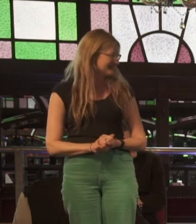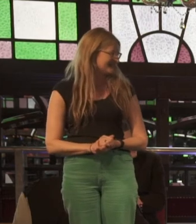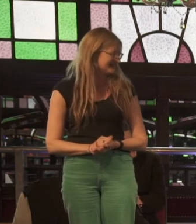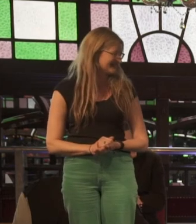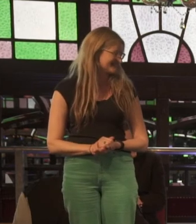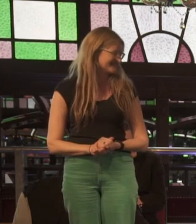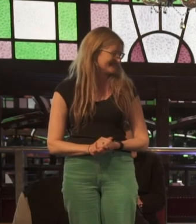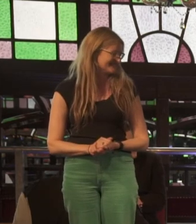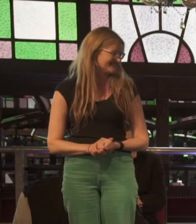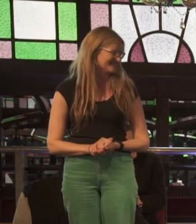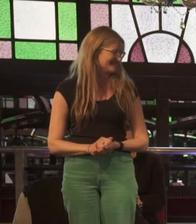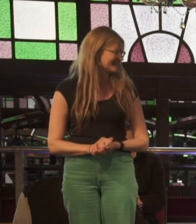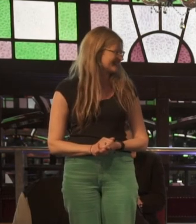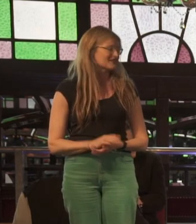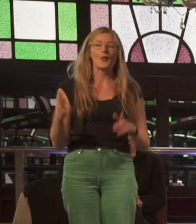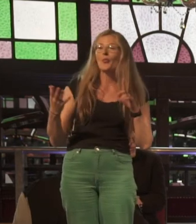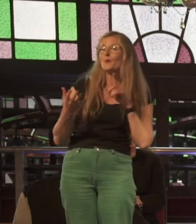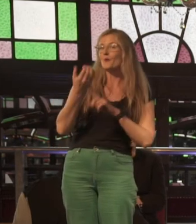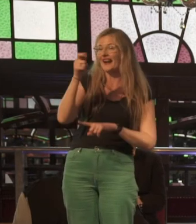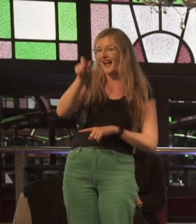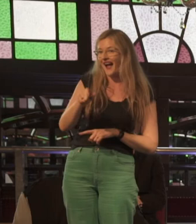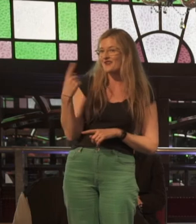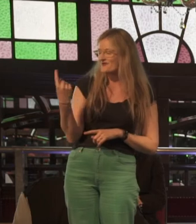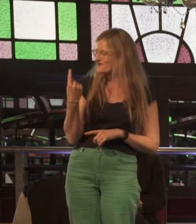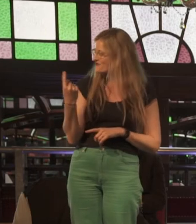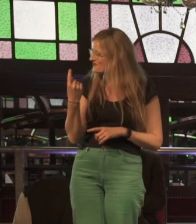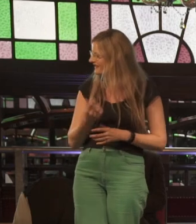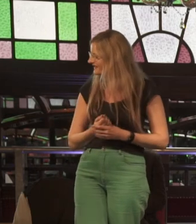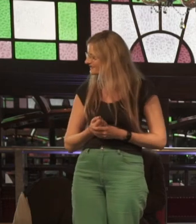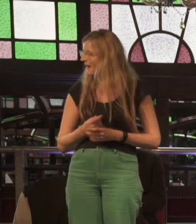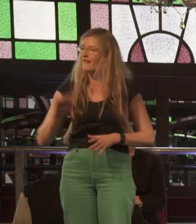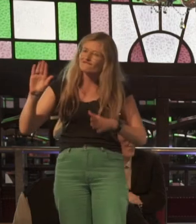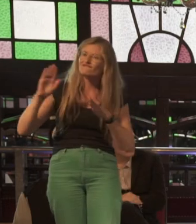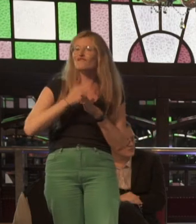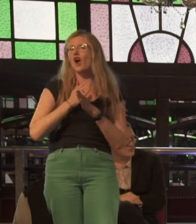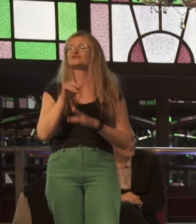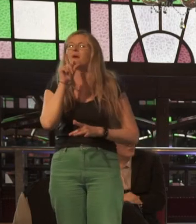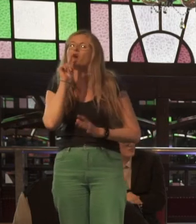I'll do this bit first. So the winner of the very first Birds of Paradise